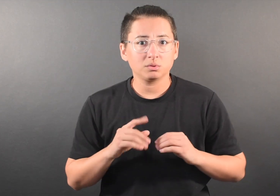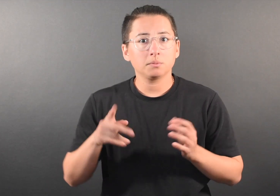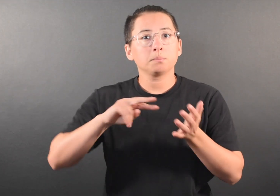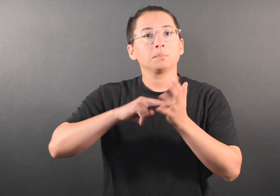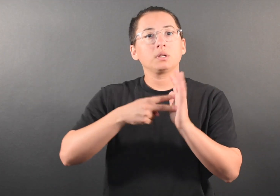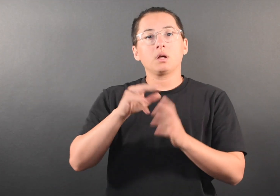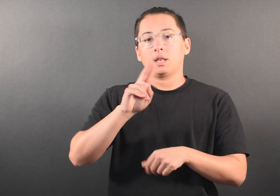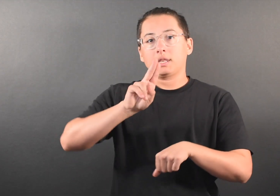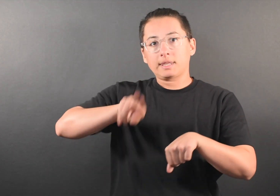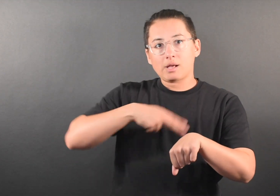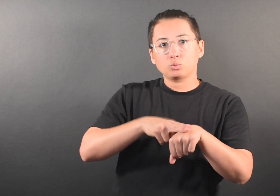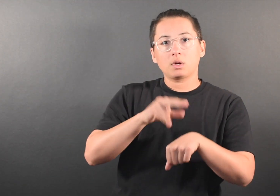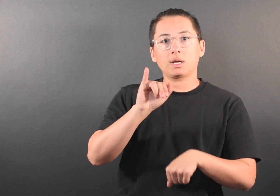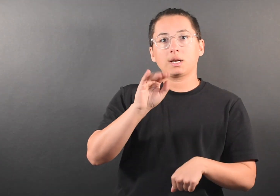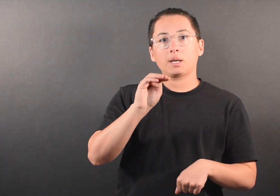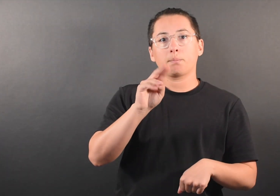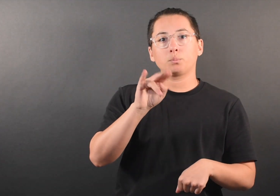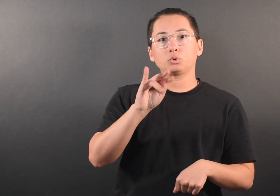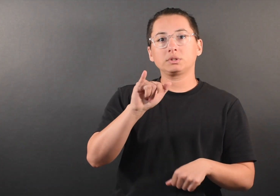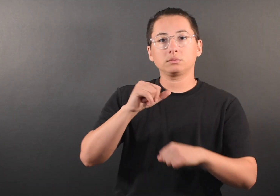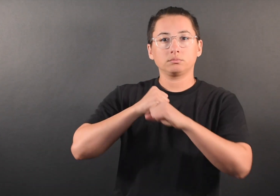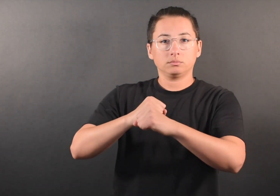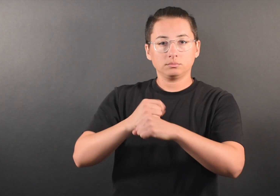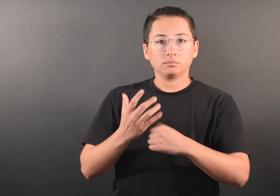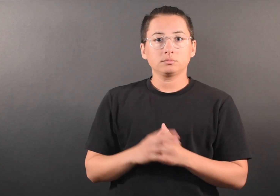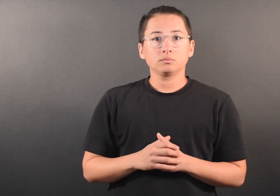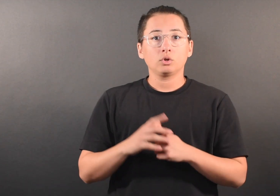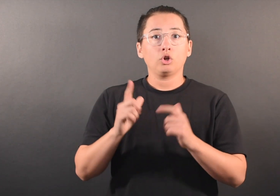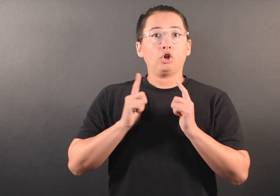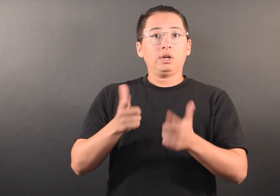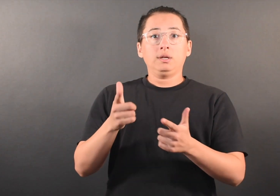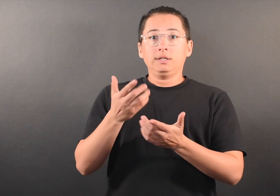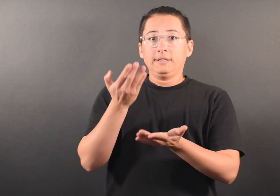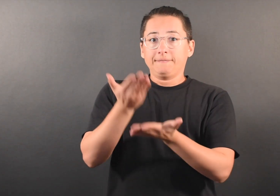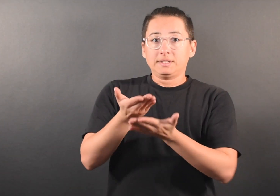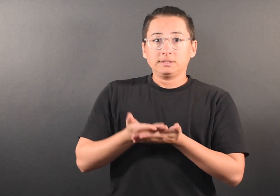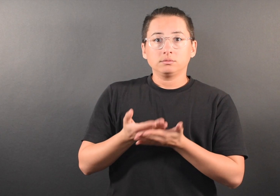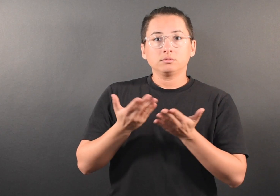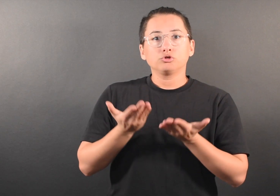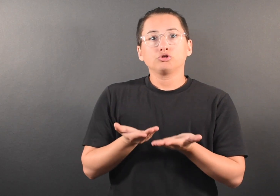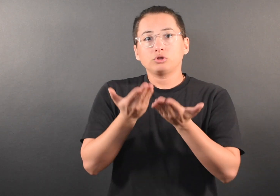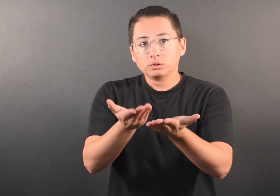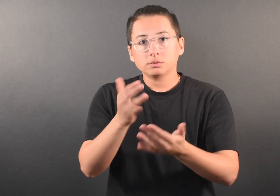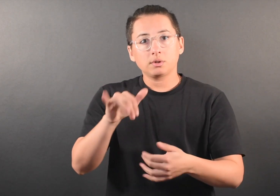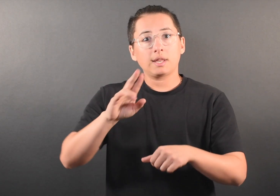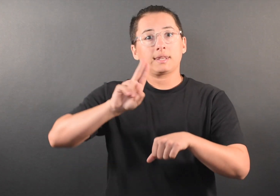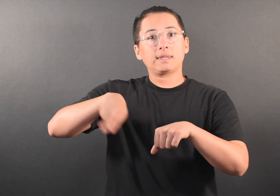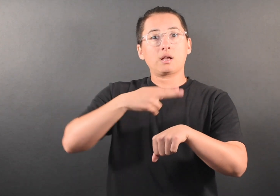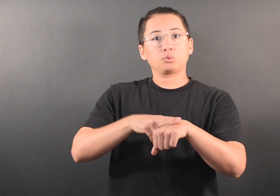This is called natural immunity. Early evidence suggests natural immunity from